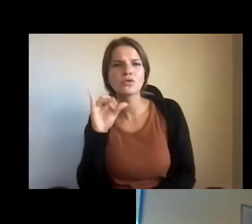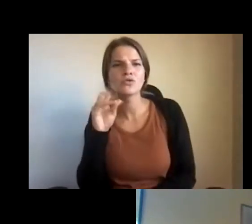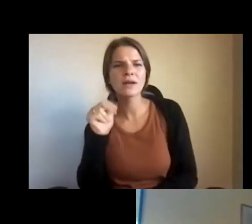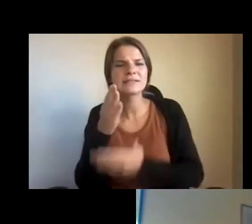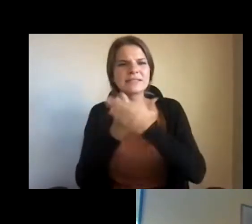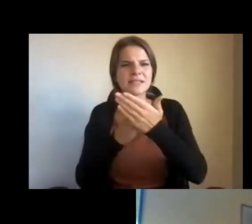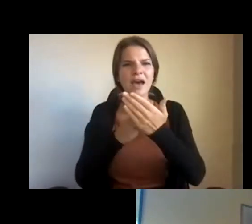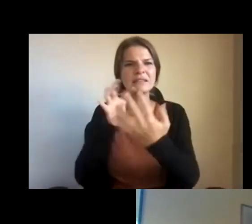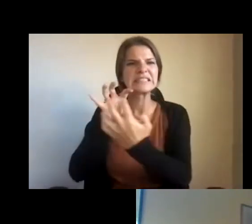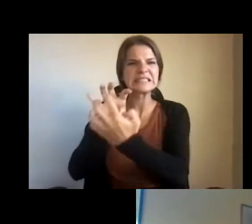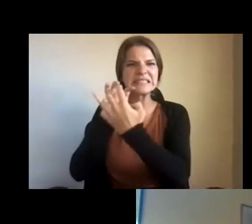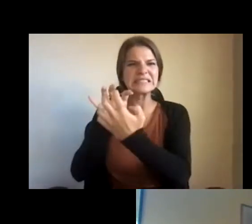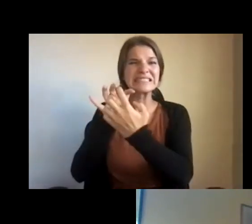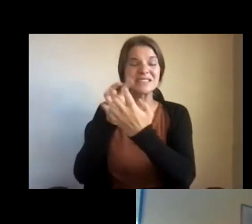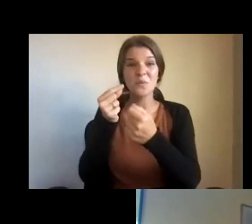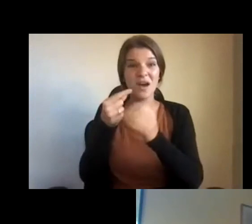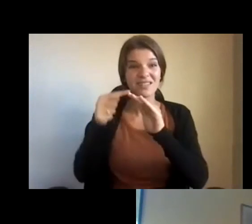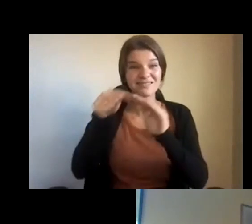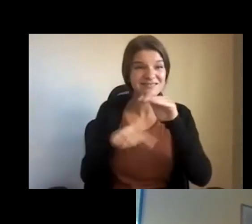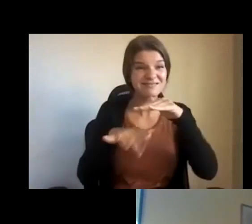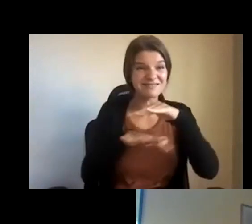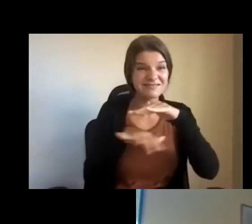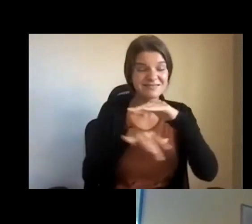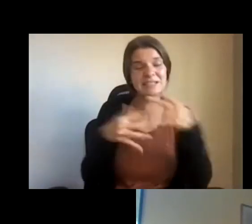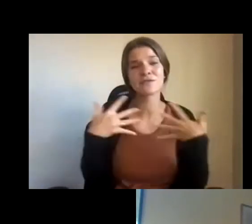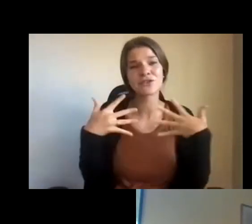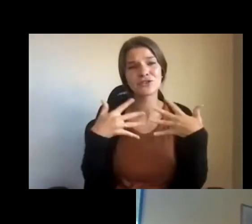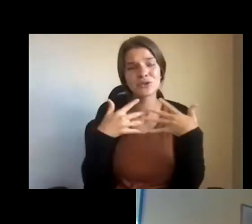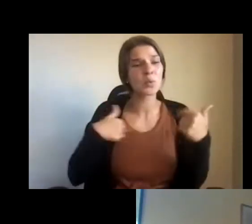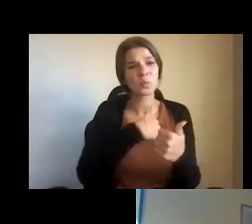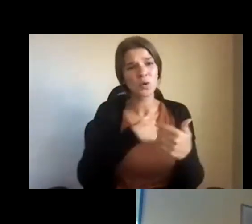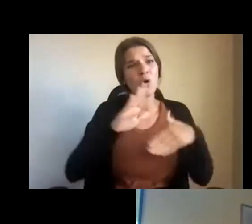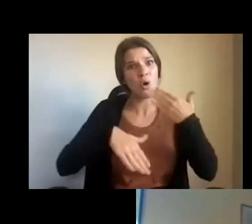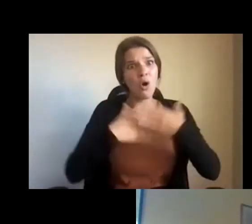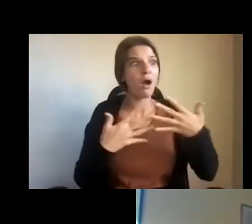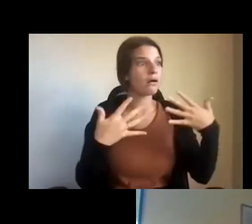Just be compassionate. We all feel the way we do because of our life experiences and our